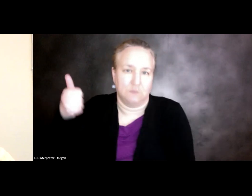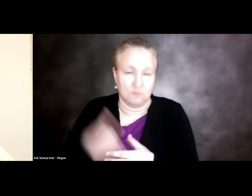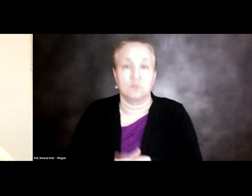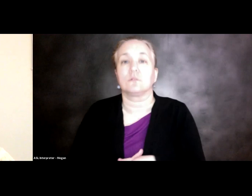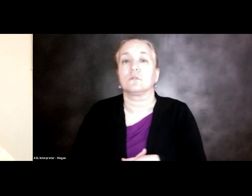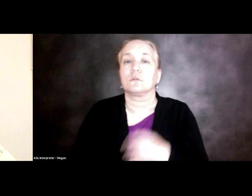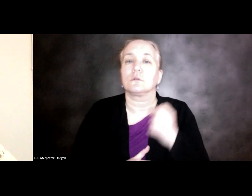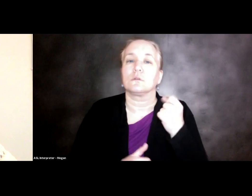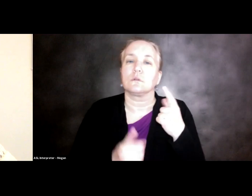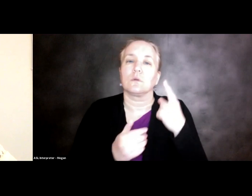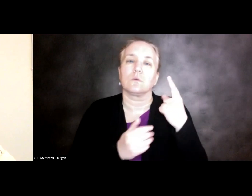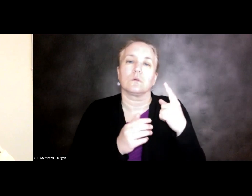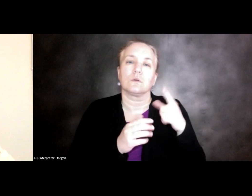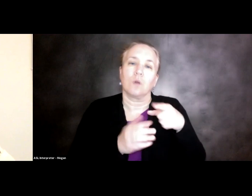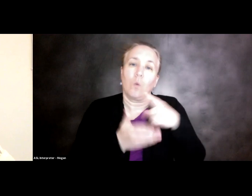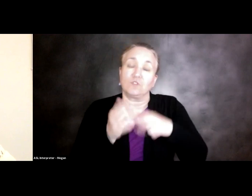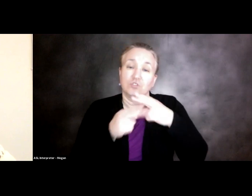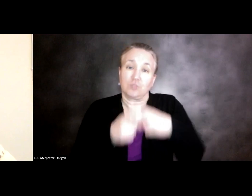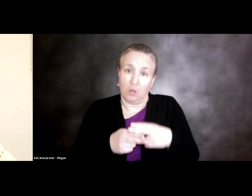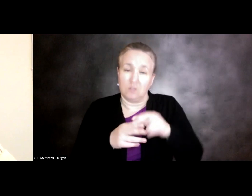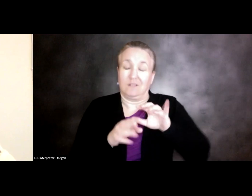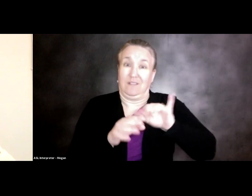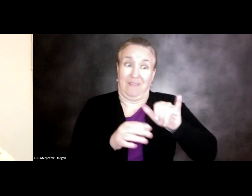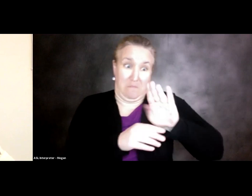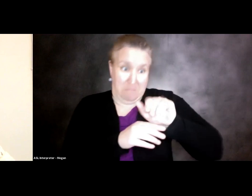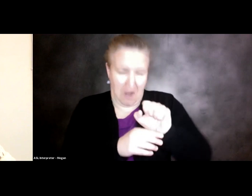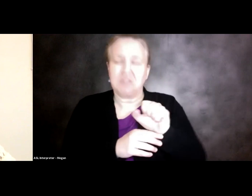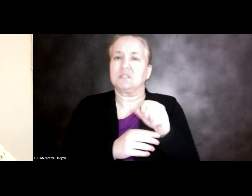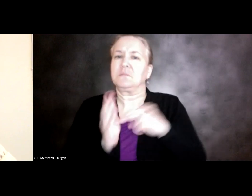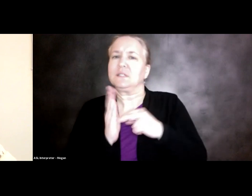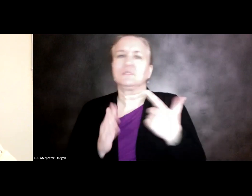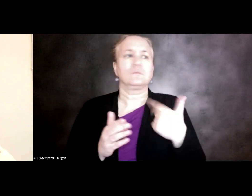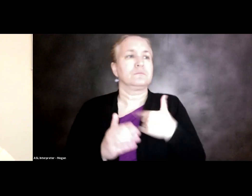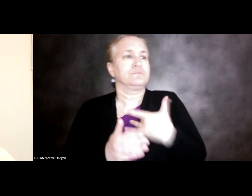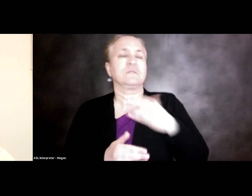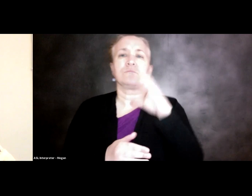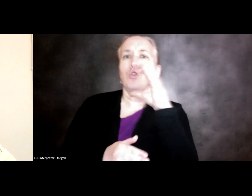What reader calls the agential bias predisposes us to seek out agency and celebrate it